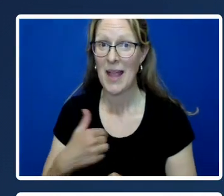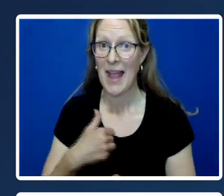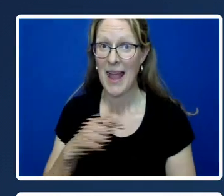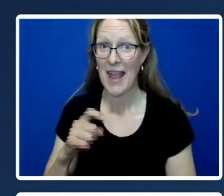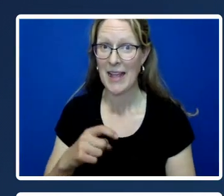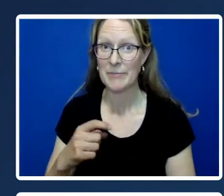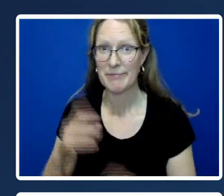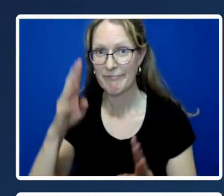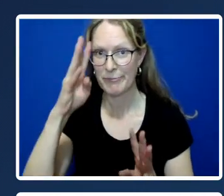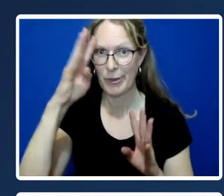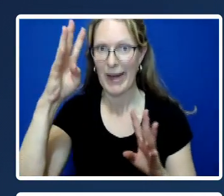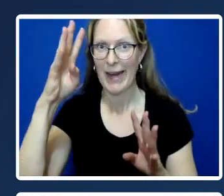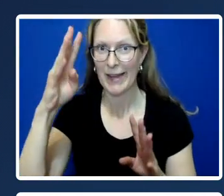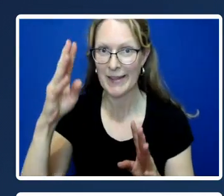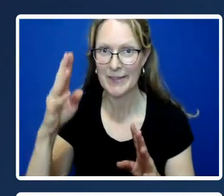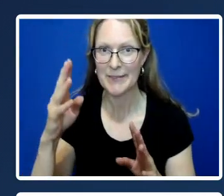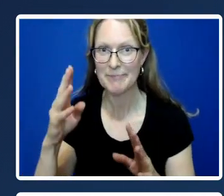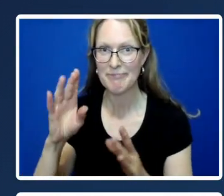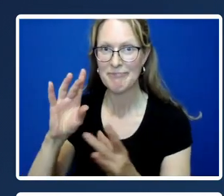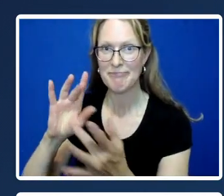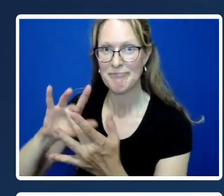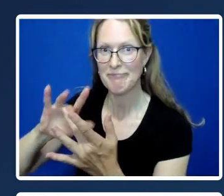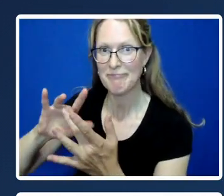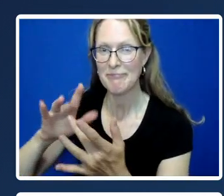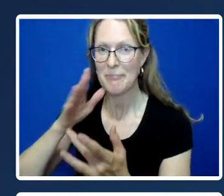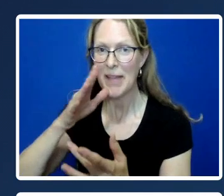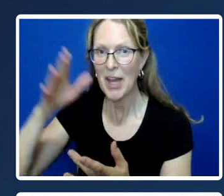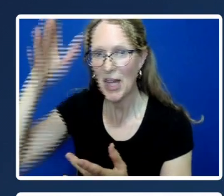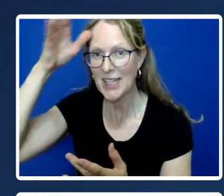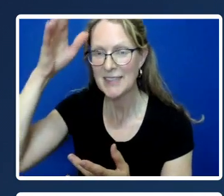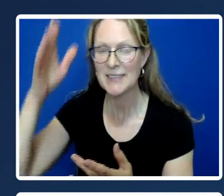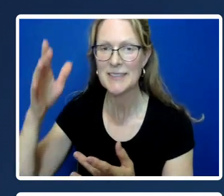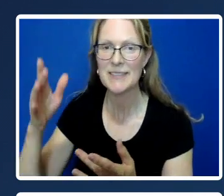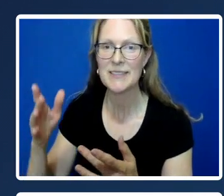students' parents and kind of contacting them as a way to reach the students. So,